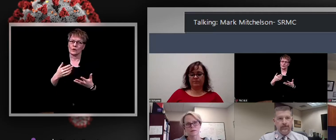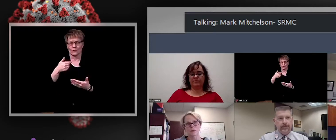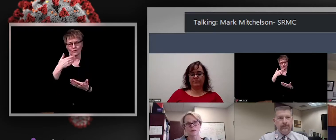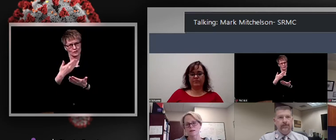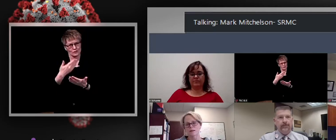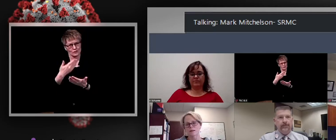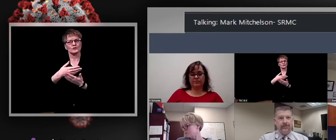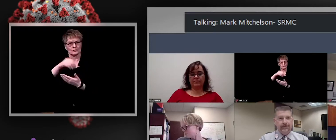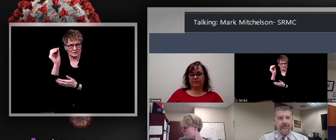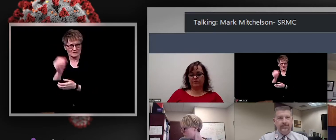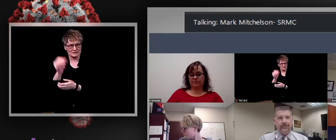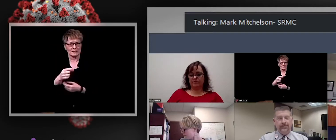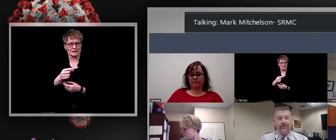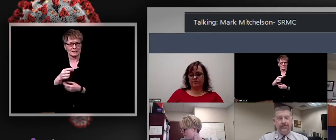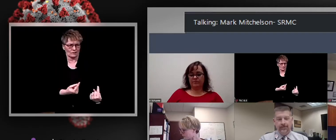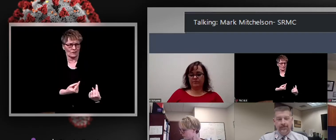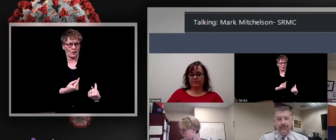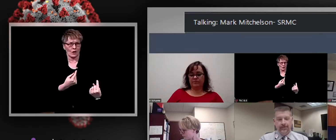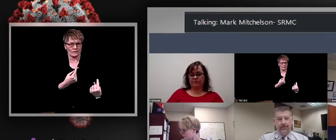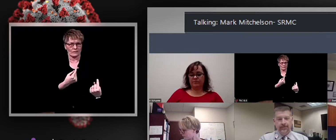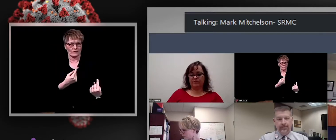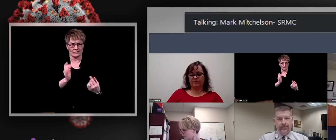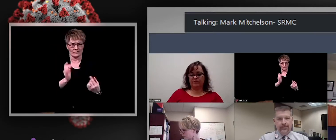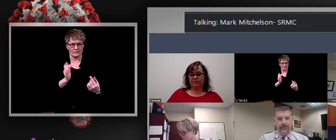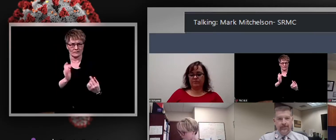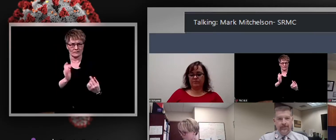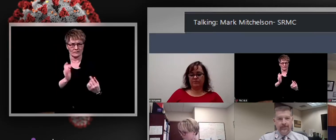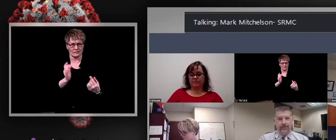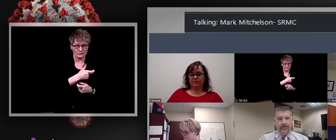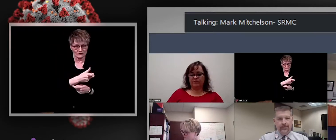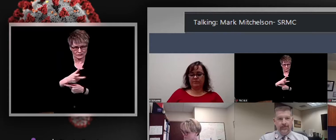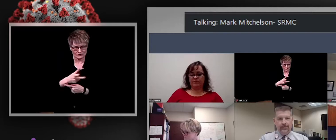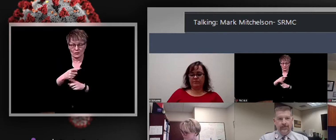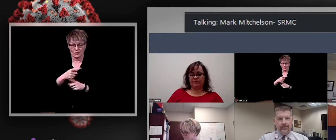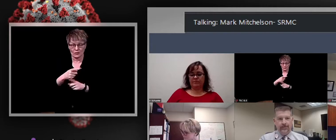far and we have multiple clinics coming through the next couple of weeks to make sure we get